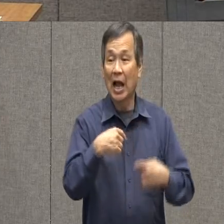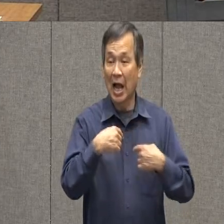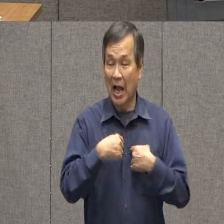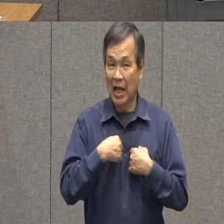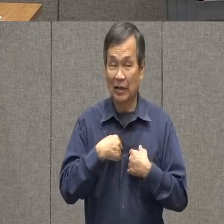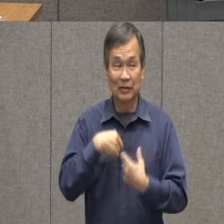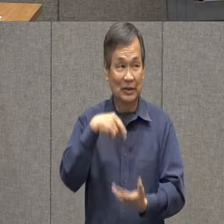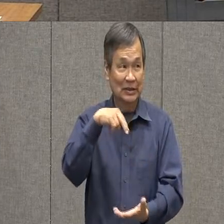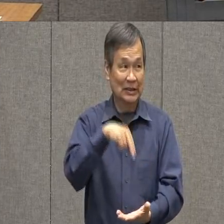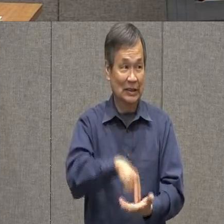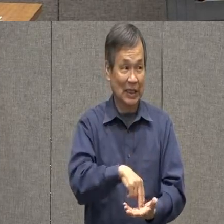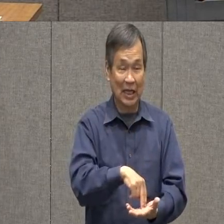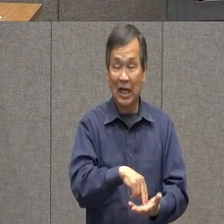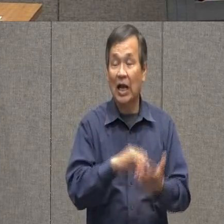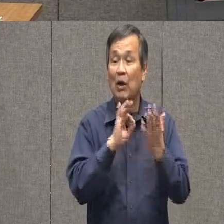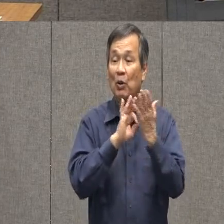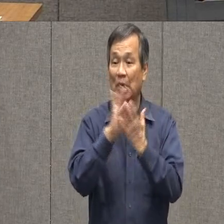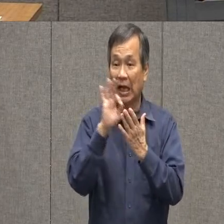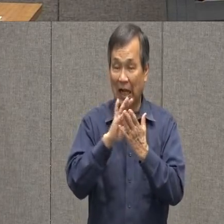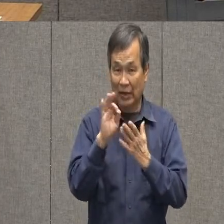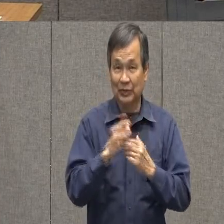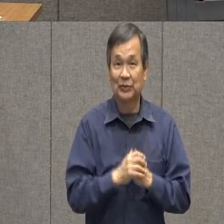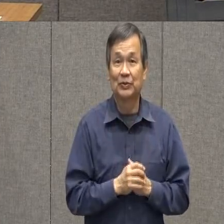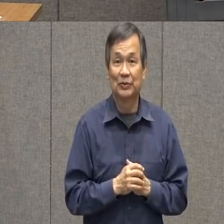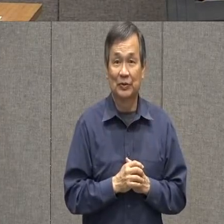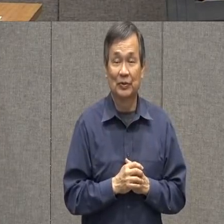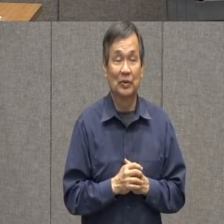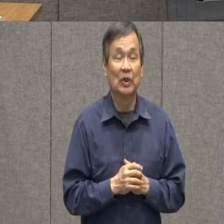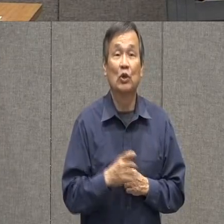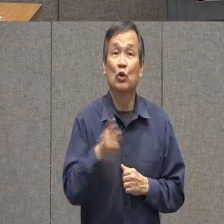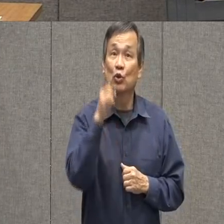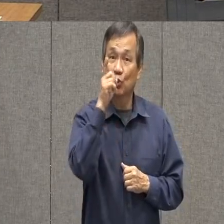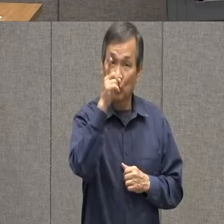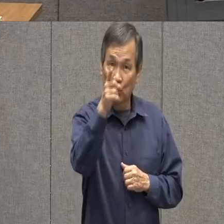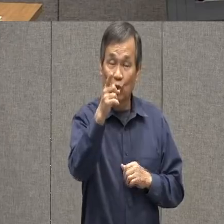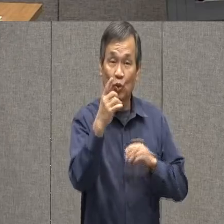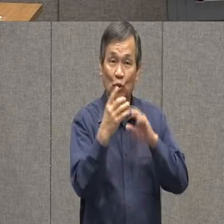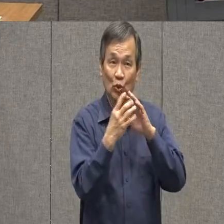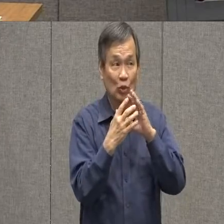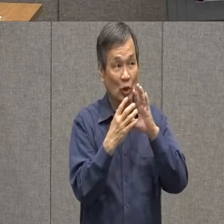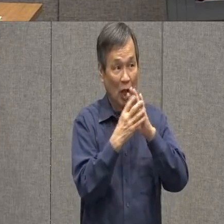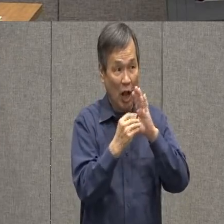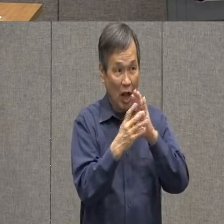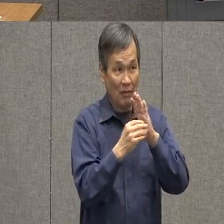and I will count down to a minute. And artists, you can draw with us to make Ms. Ley feel better.